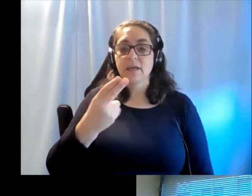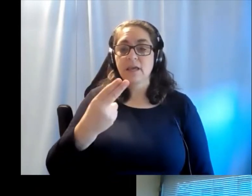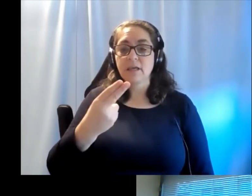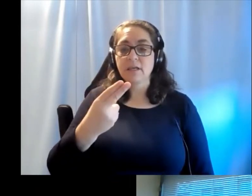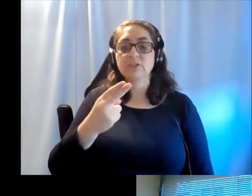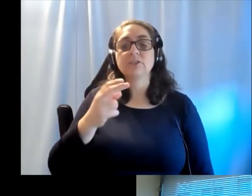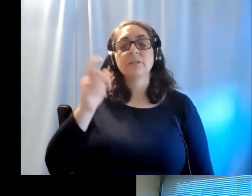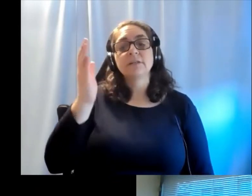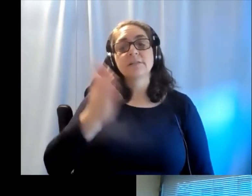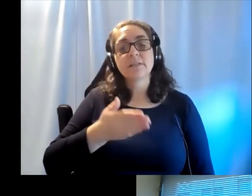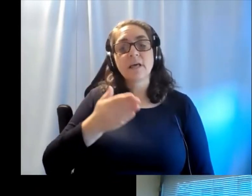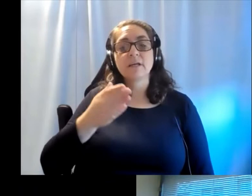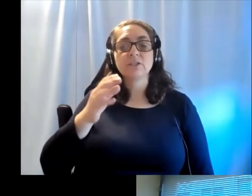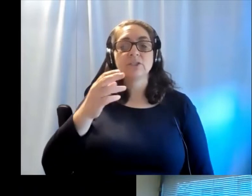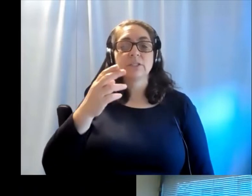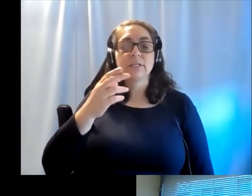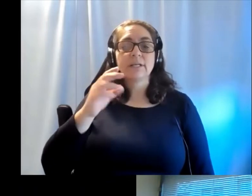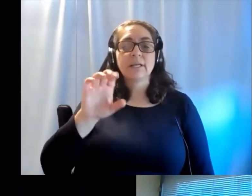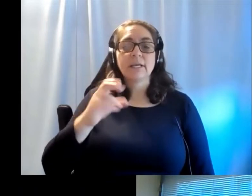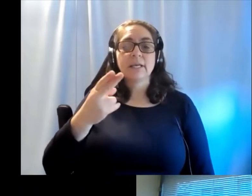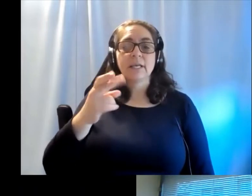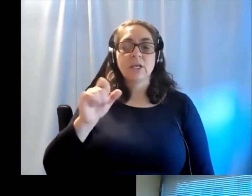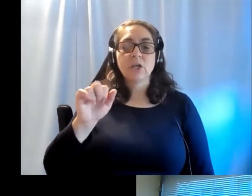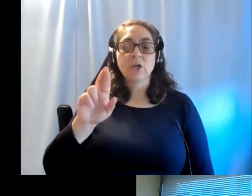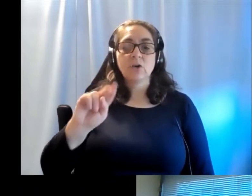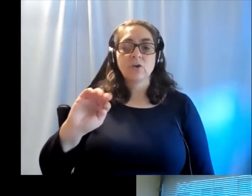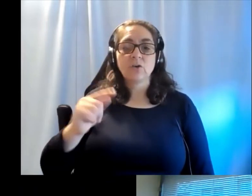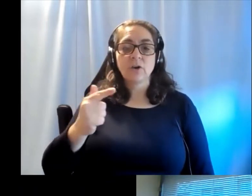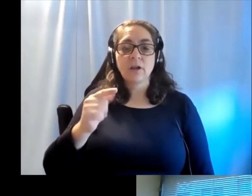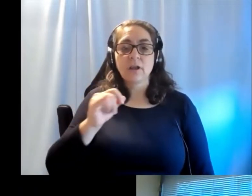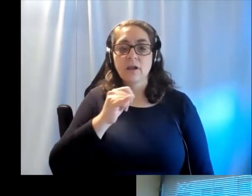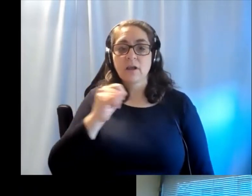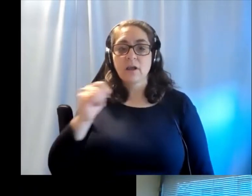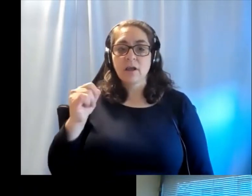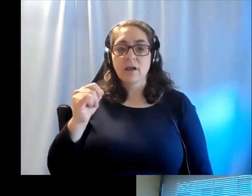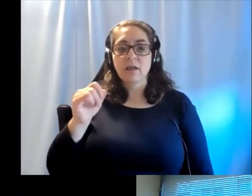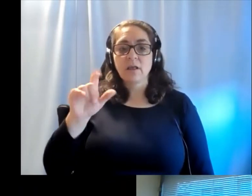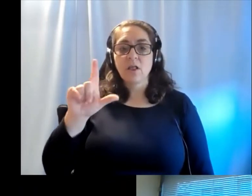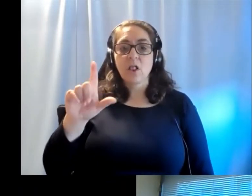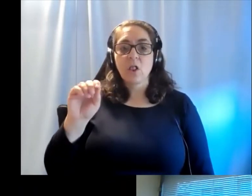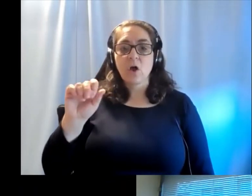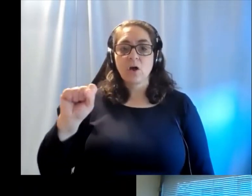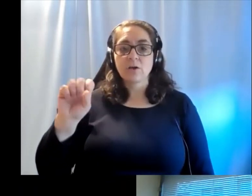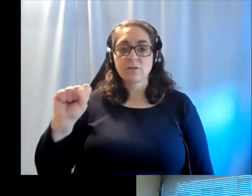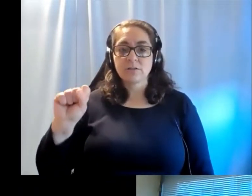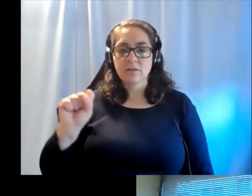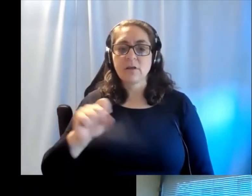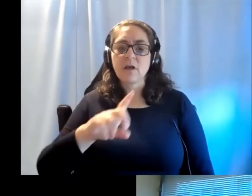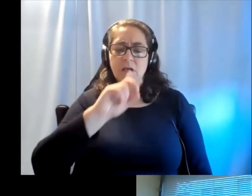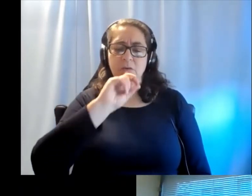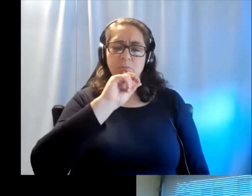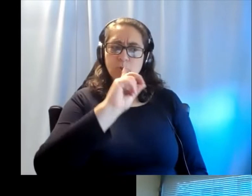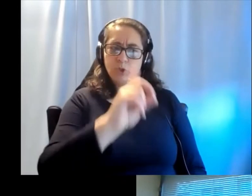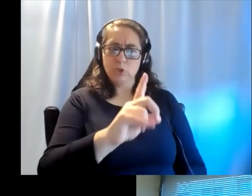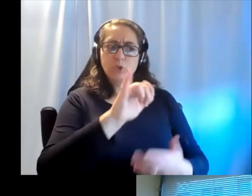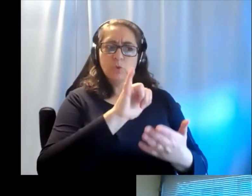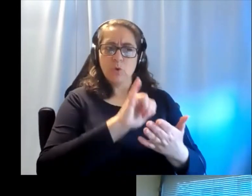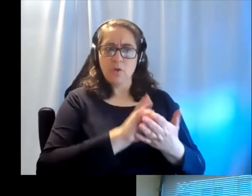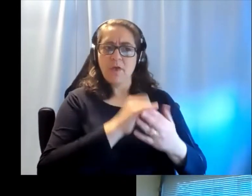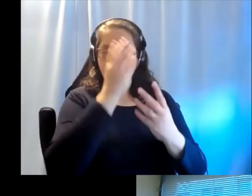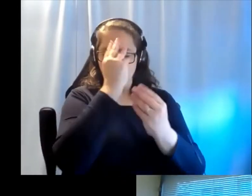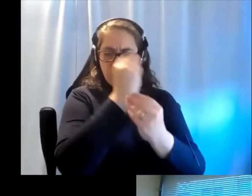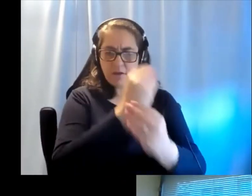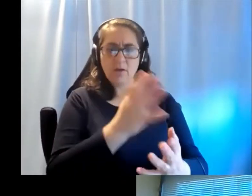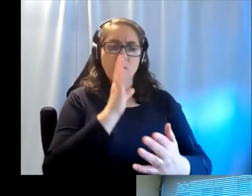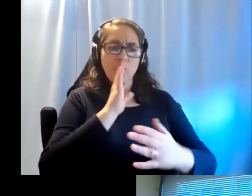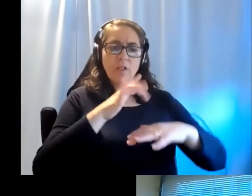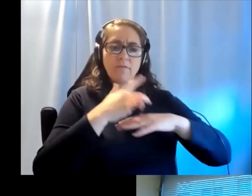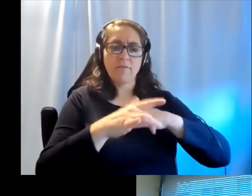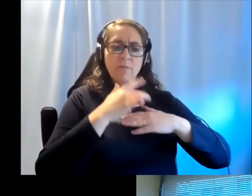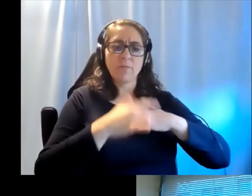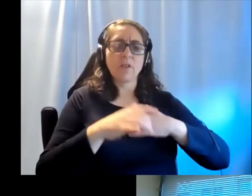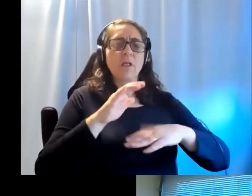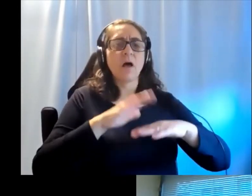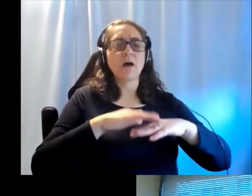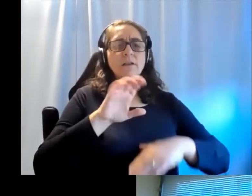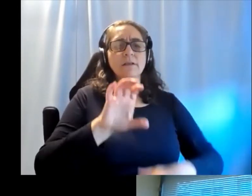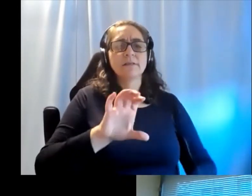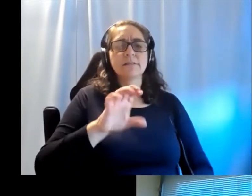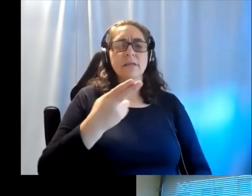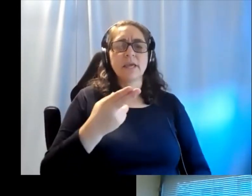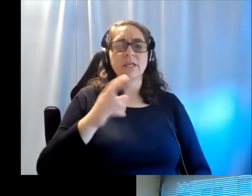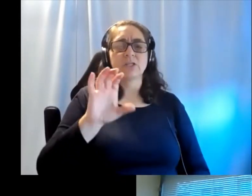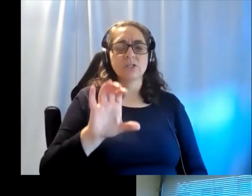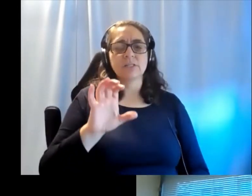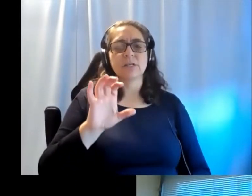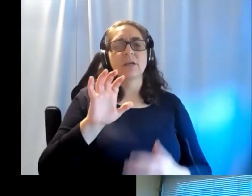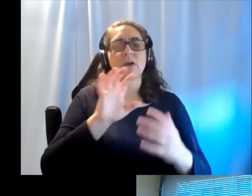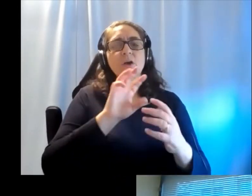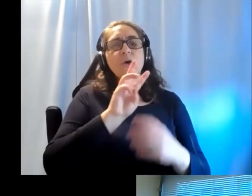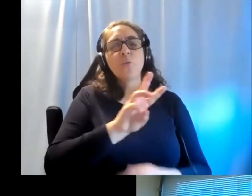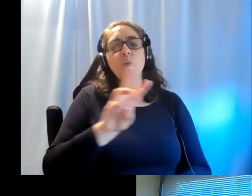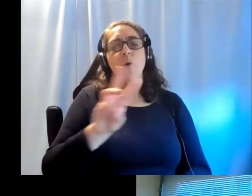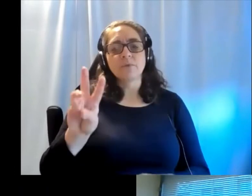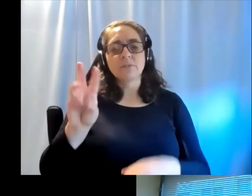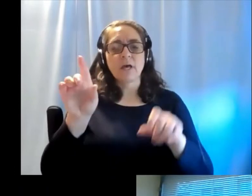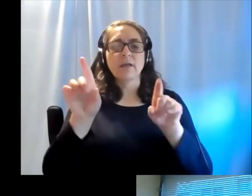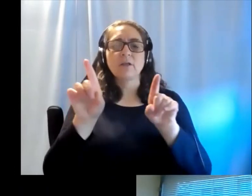Ellen Lafargue: I am sure that information will be available on the CDC website as well.